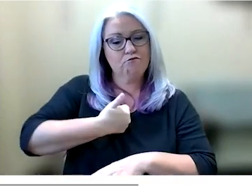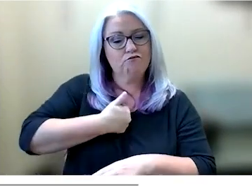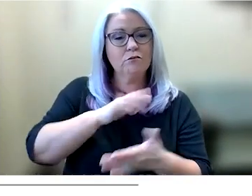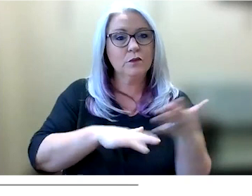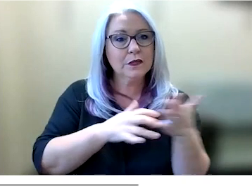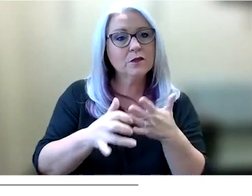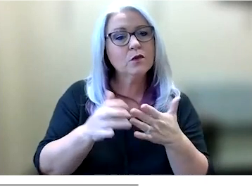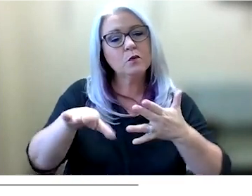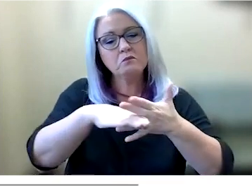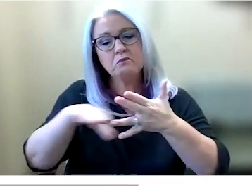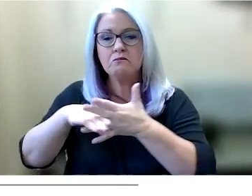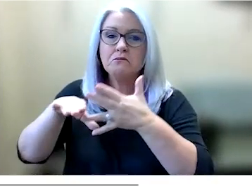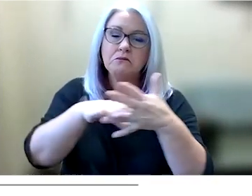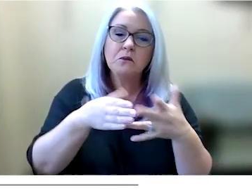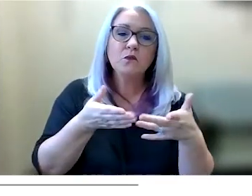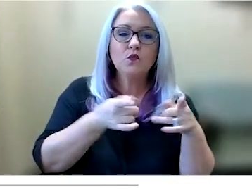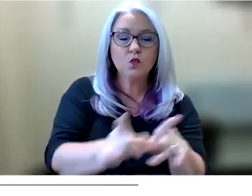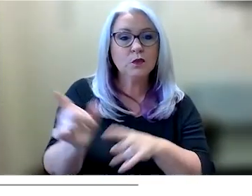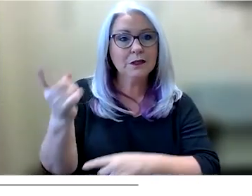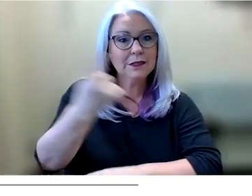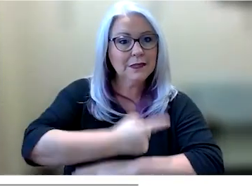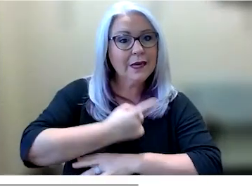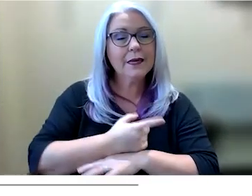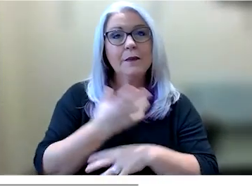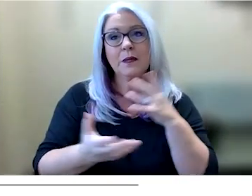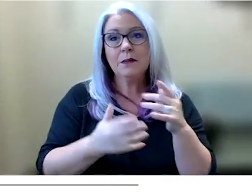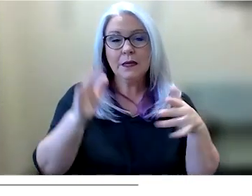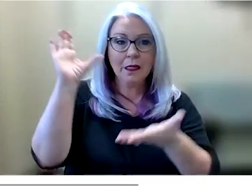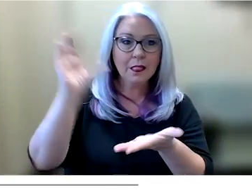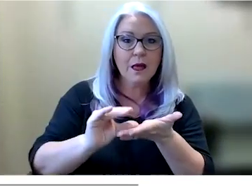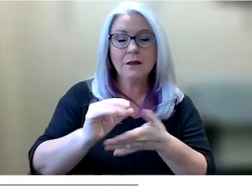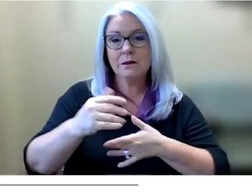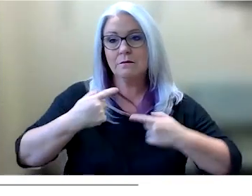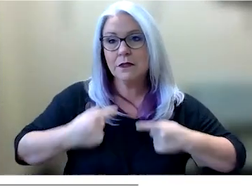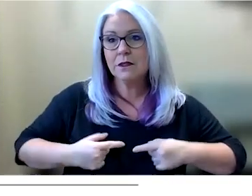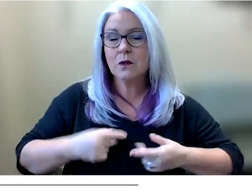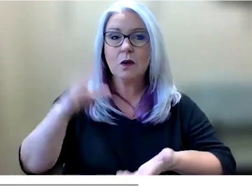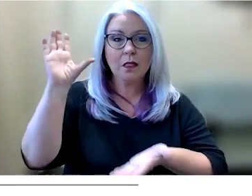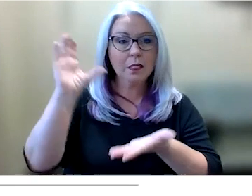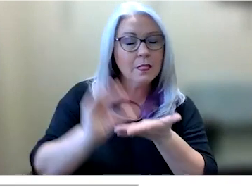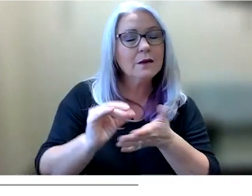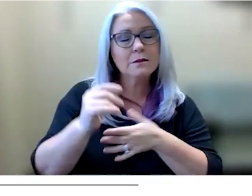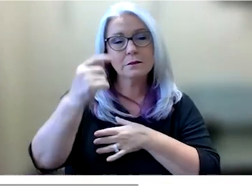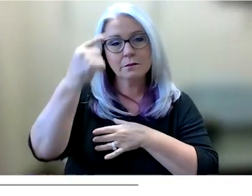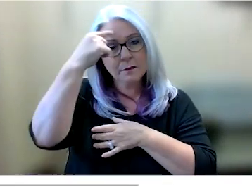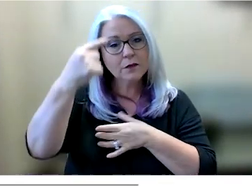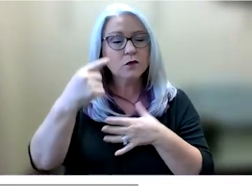can take breaks throughout the day. Moving to a role with lower physical or mental strain and a variety of other accommodations.